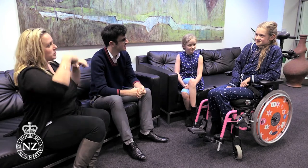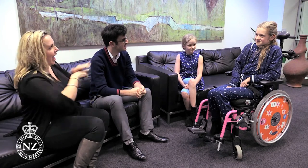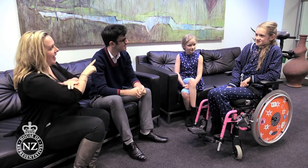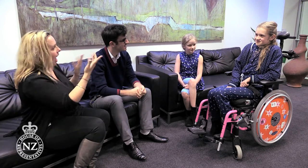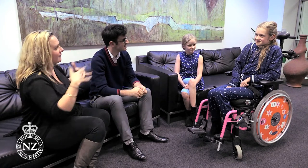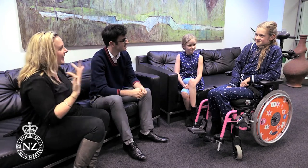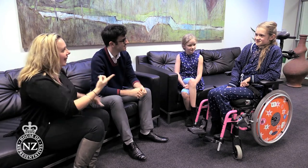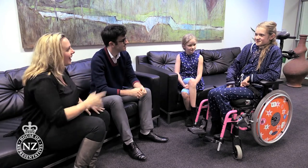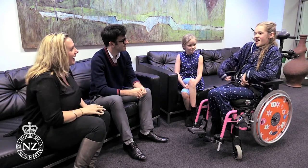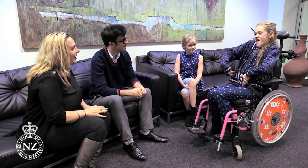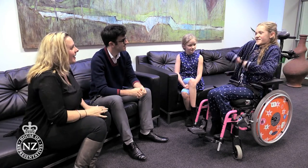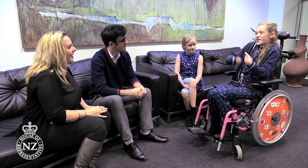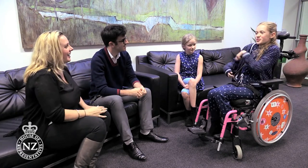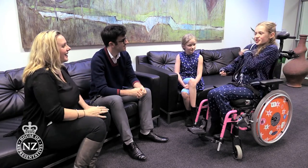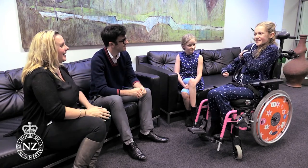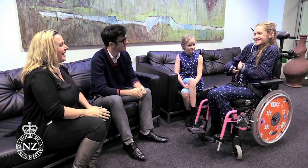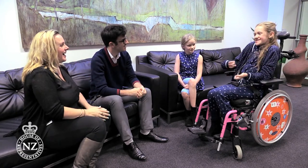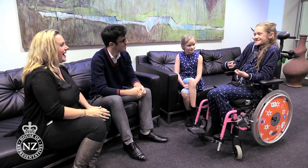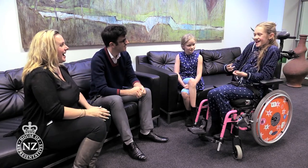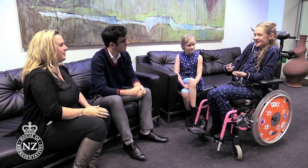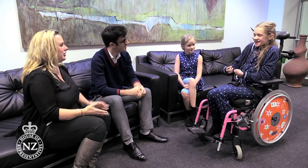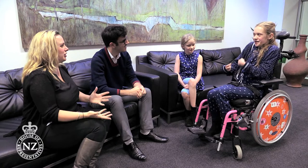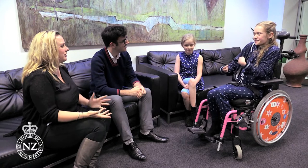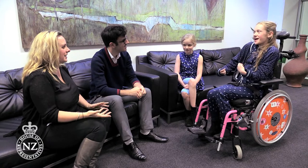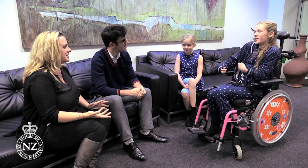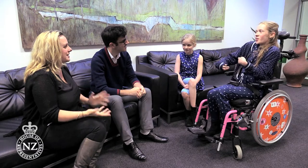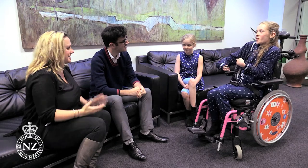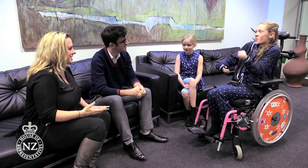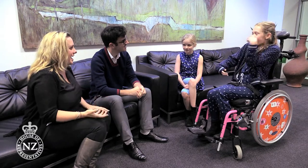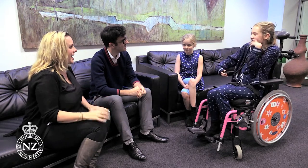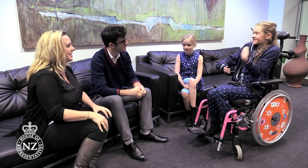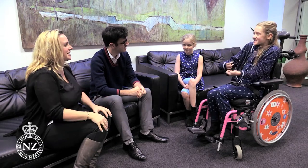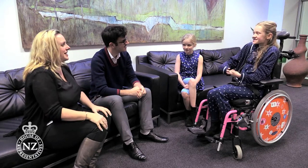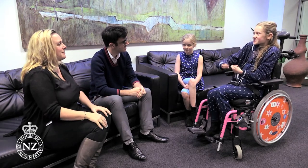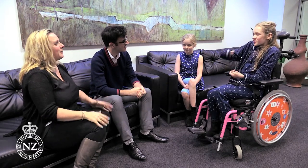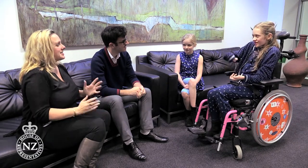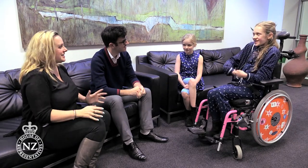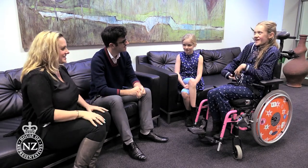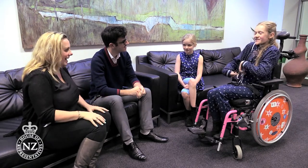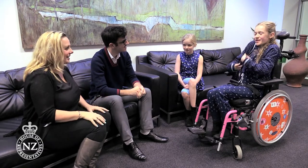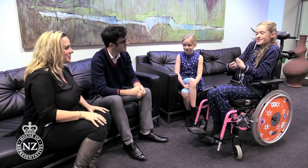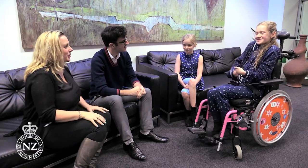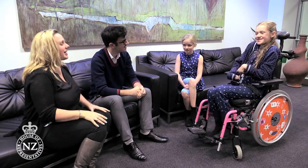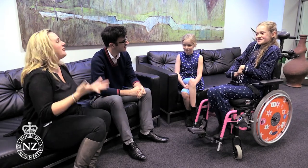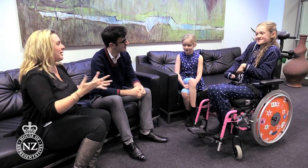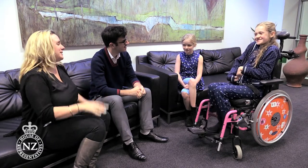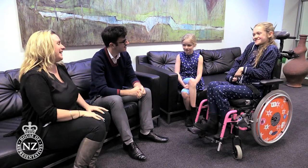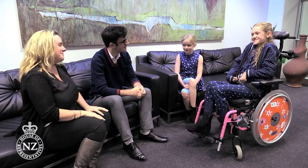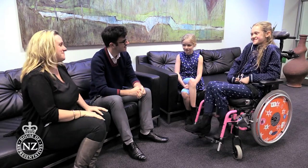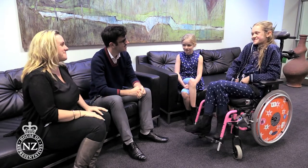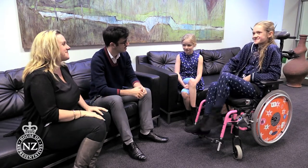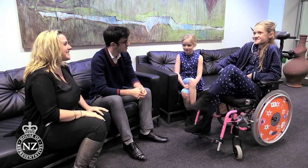I felt nervous at the start, but once I started talking I felt better.